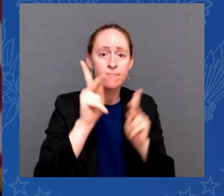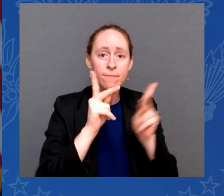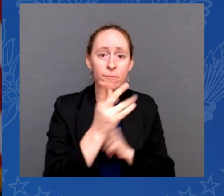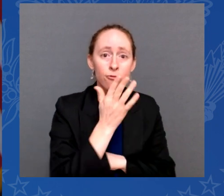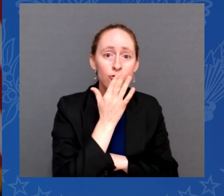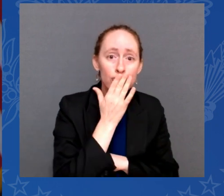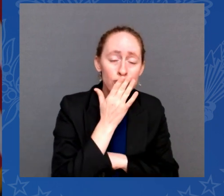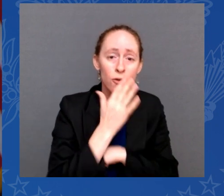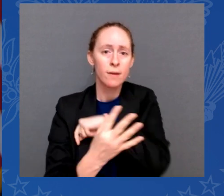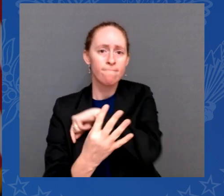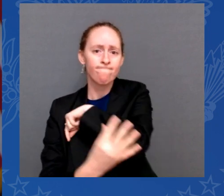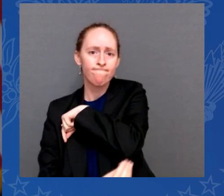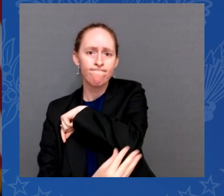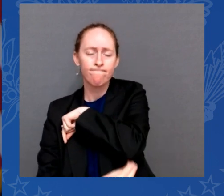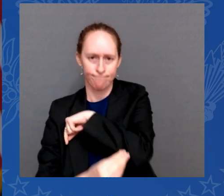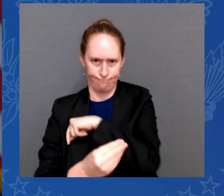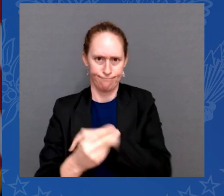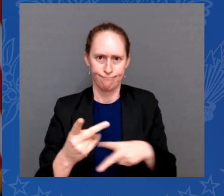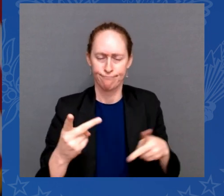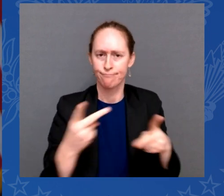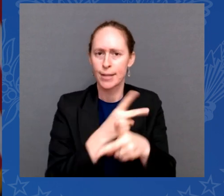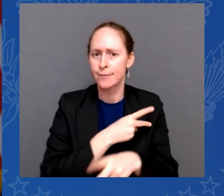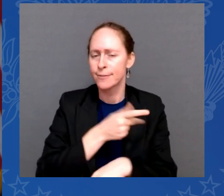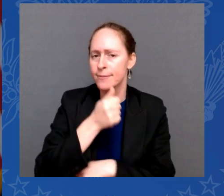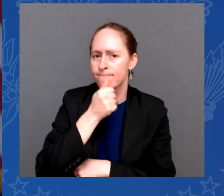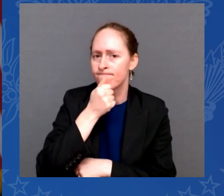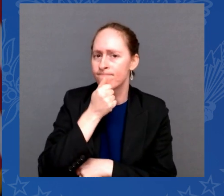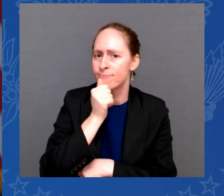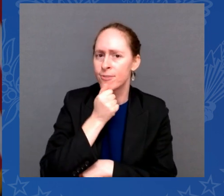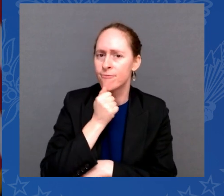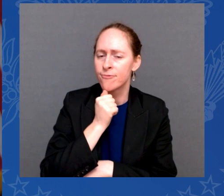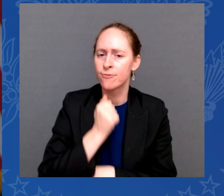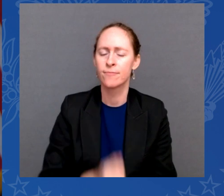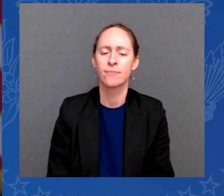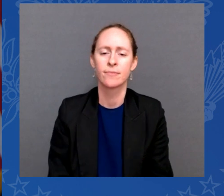the Justice Department has made clear that we will be relentless in our efforts